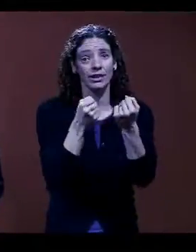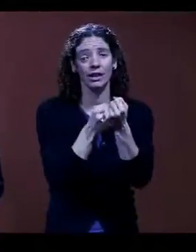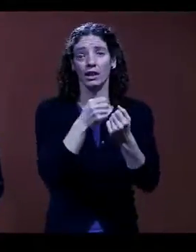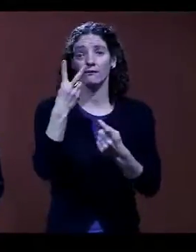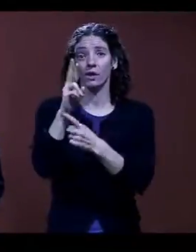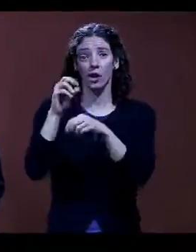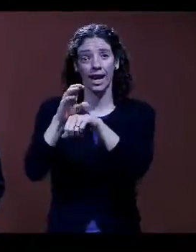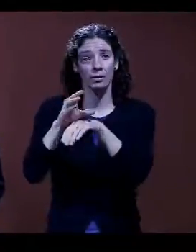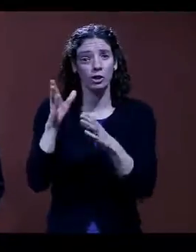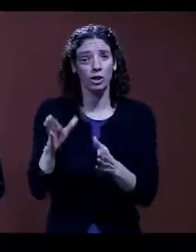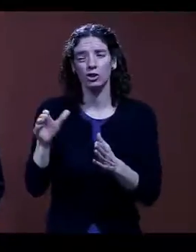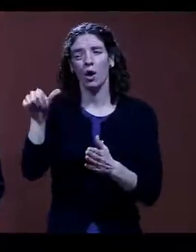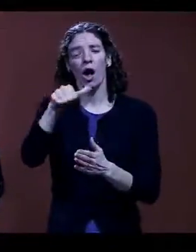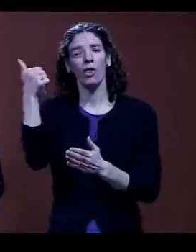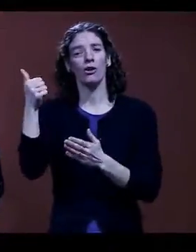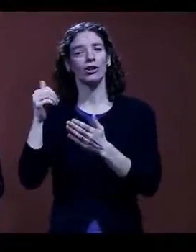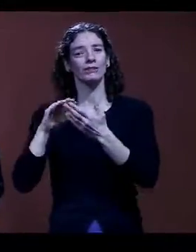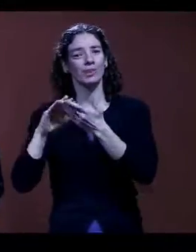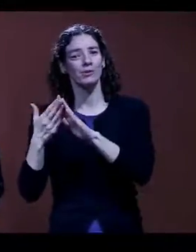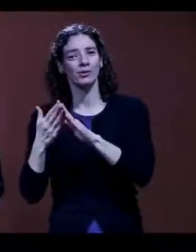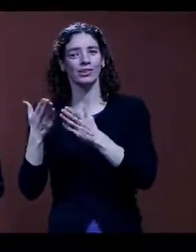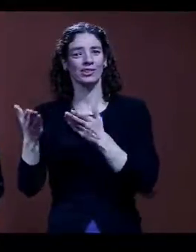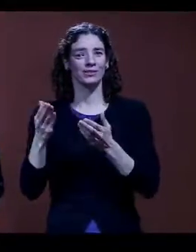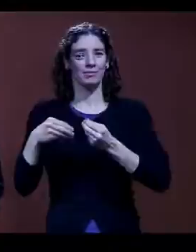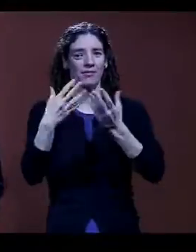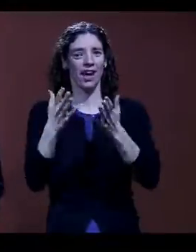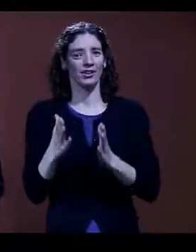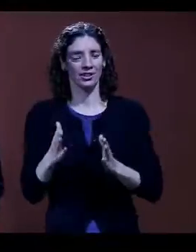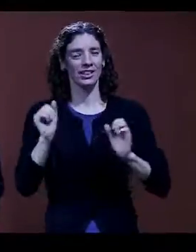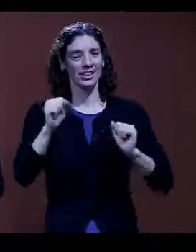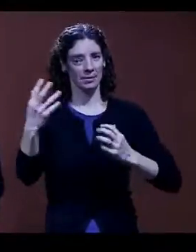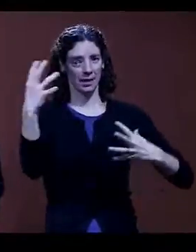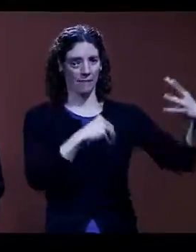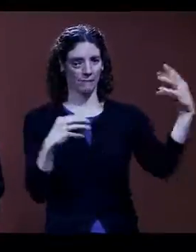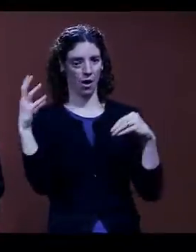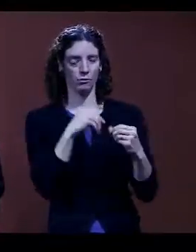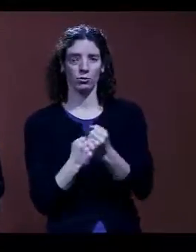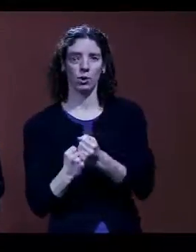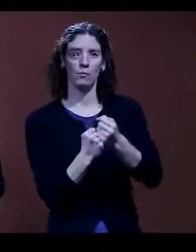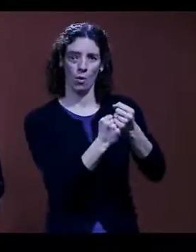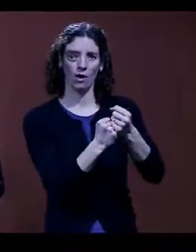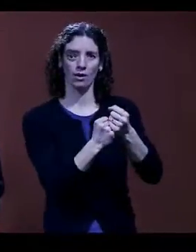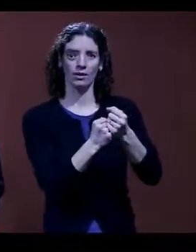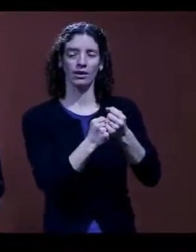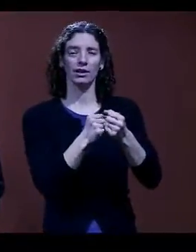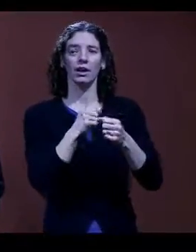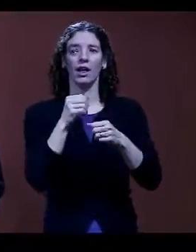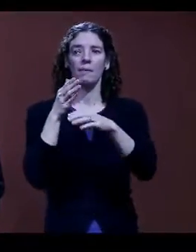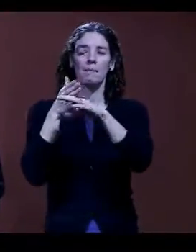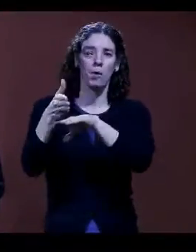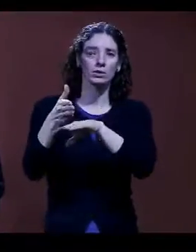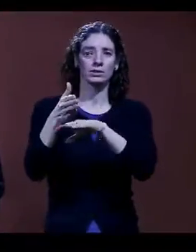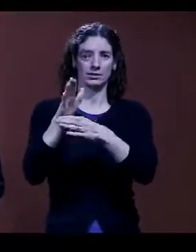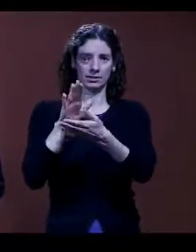can really support the use of the post-school outcome findings in local and district planning.